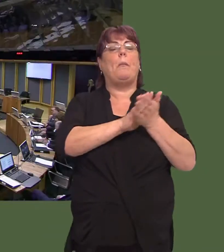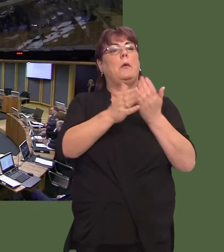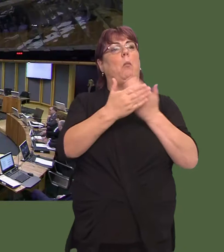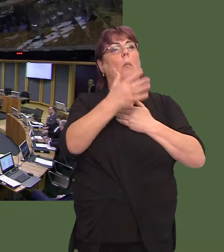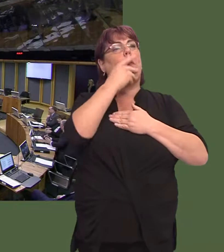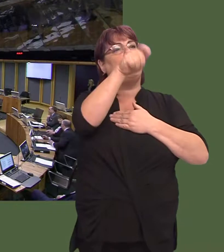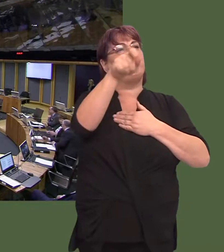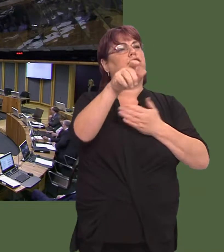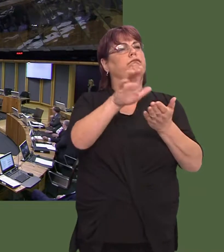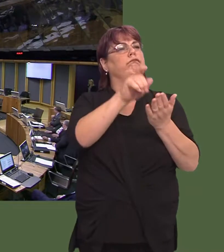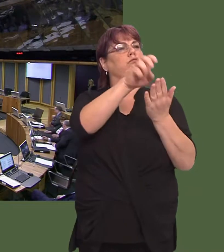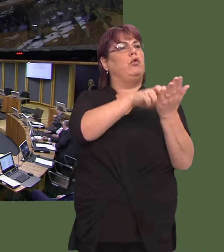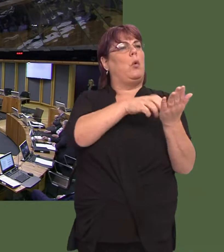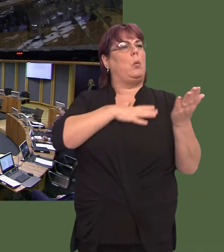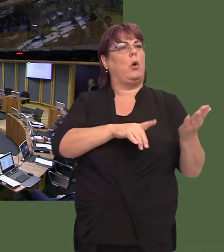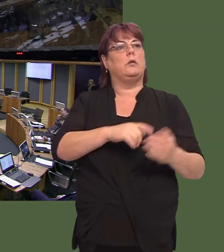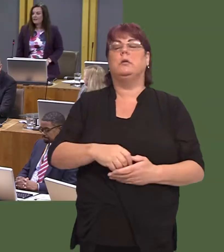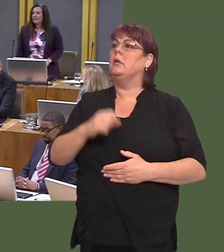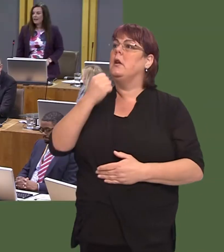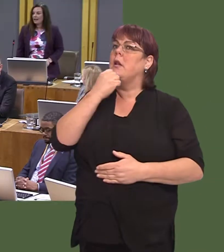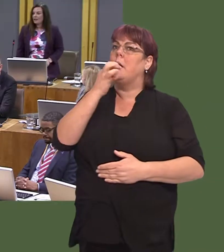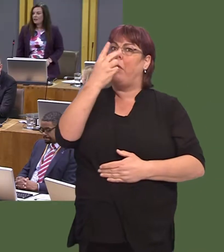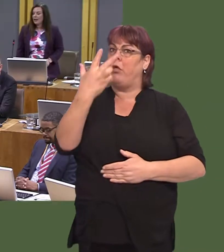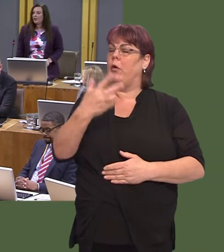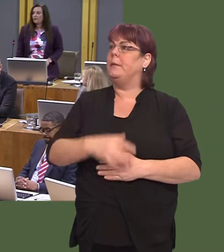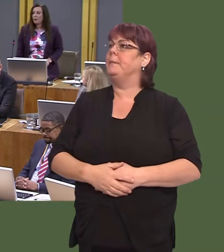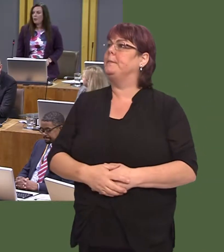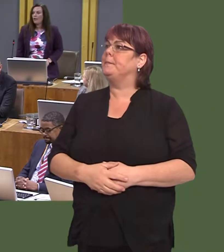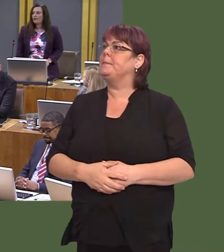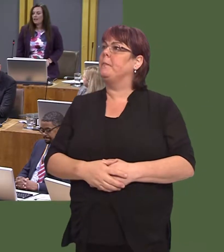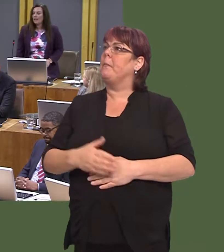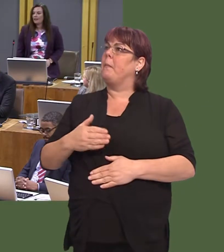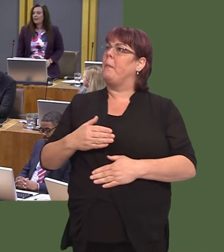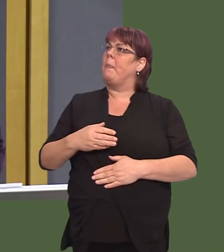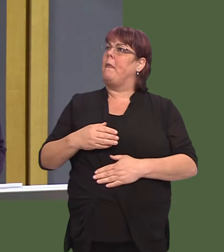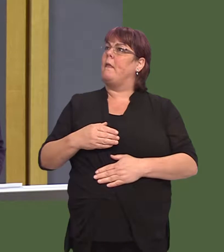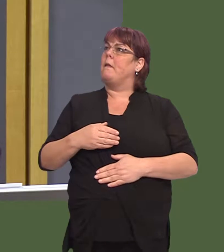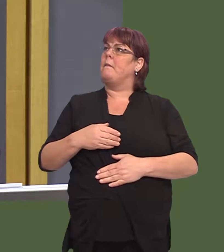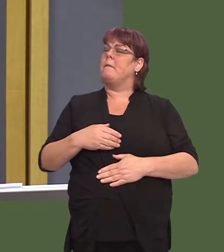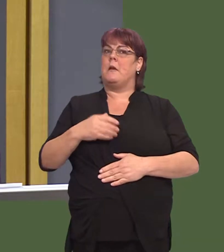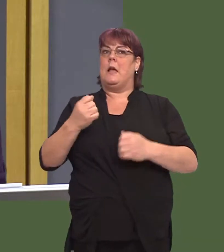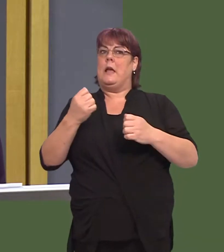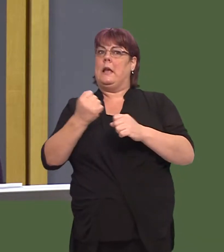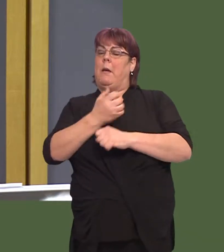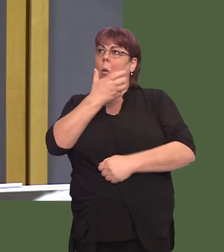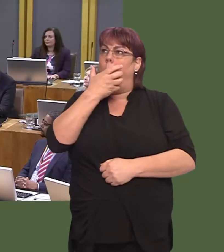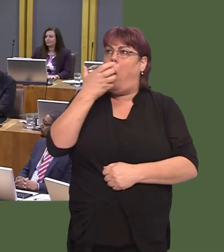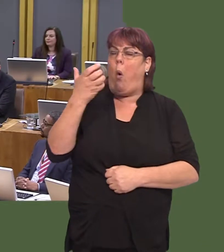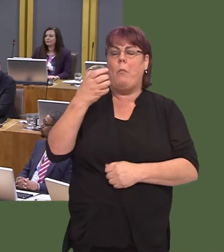What work is the Welsh Government undertaking to tackle fuel poverty in the Cynon Valley? (OAQ51248) Carwyn Jones: Our key programme for tackling